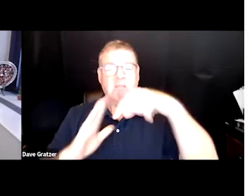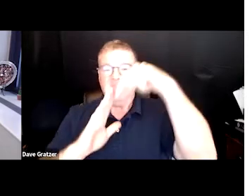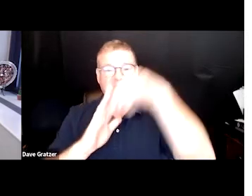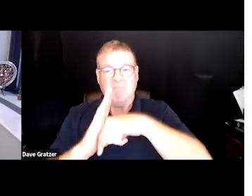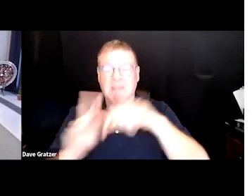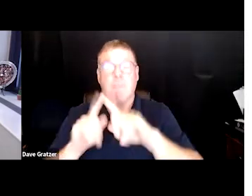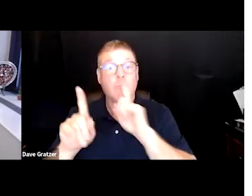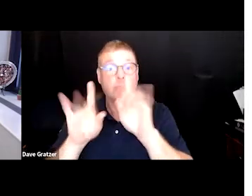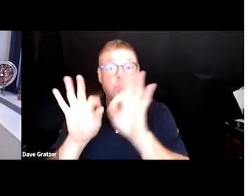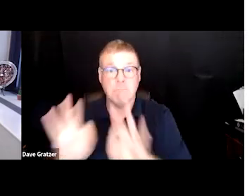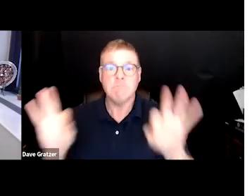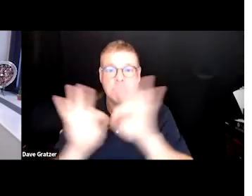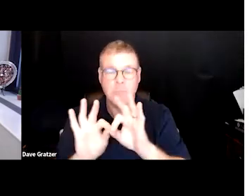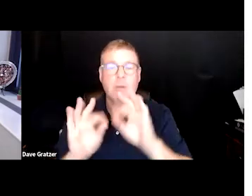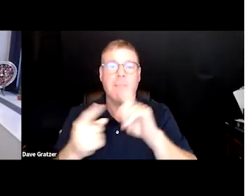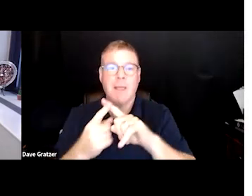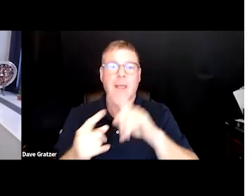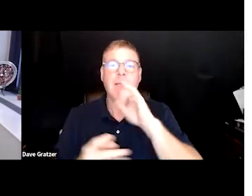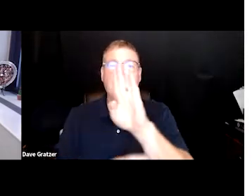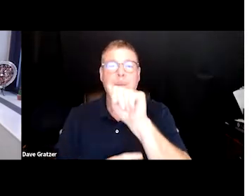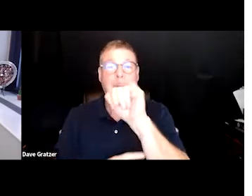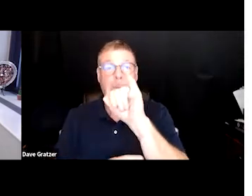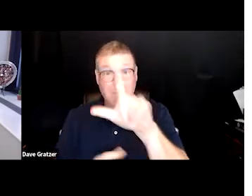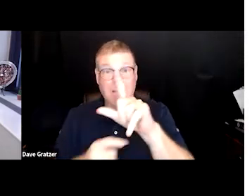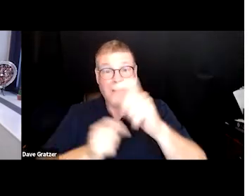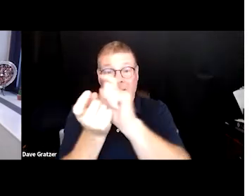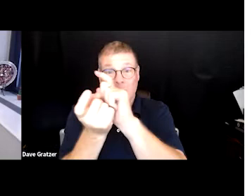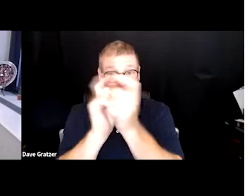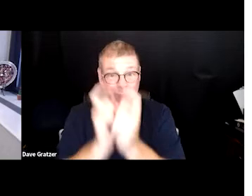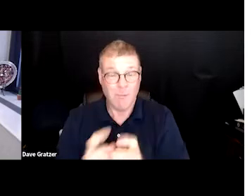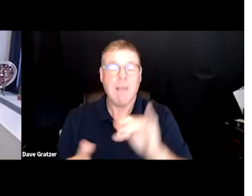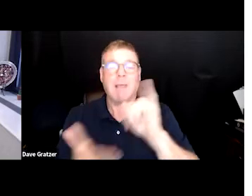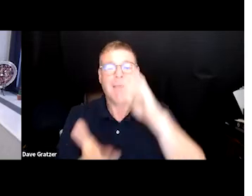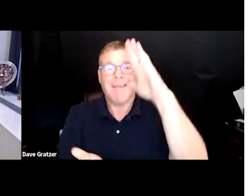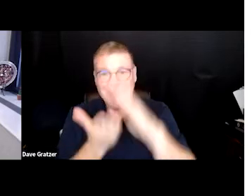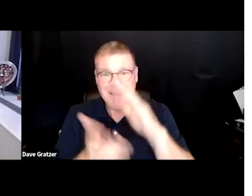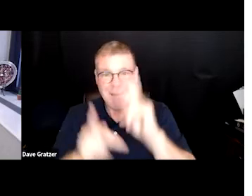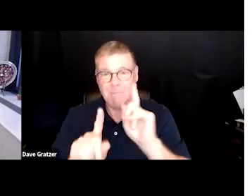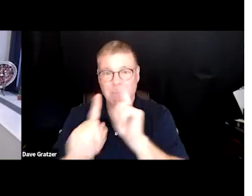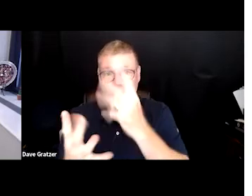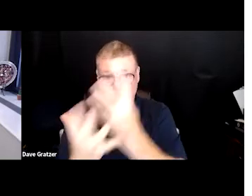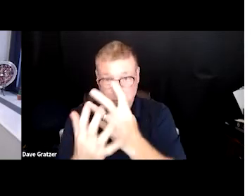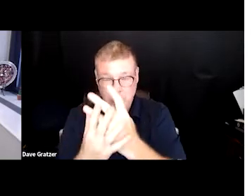of course, is this context of bail reform in New Jersey that meant that less people were being incarcerated and they were also being incarcerated